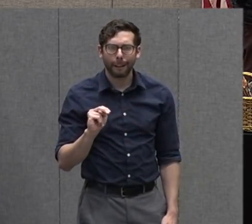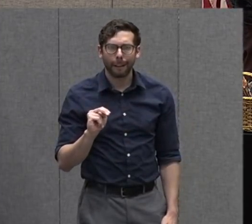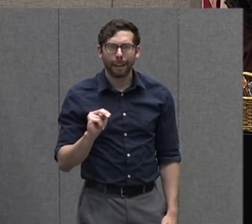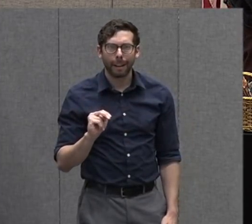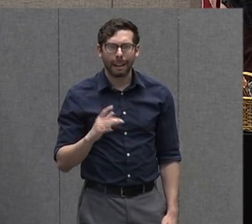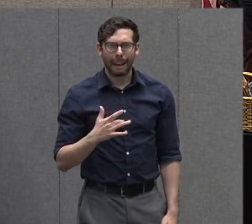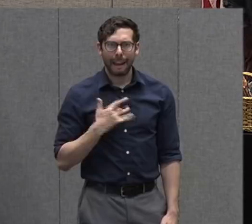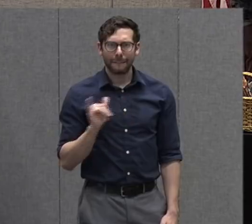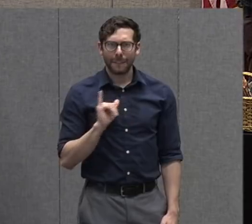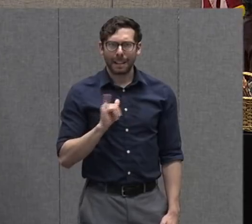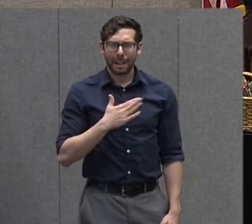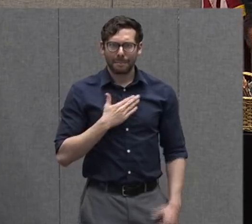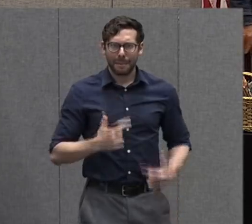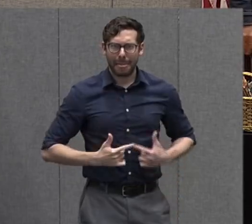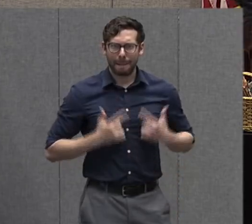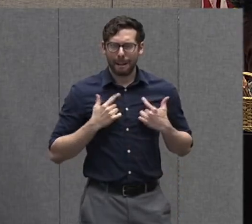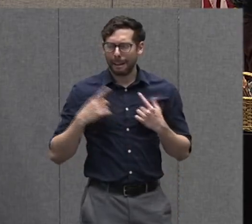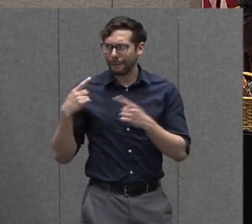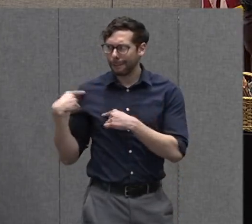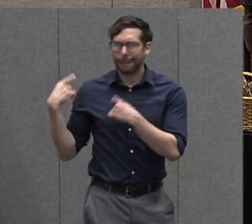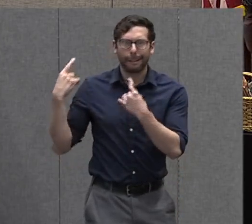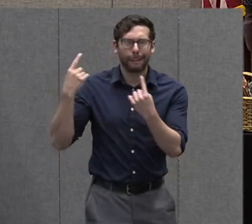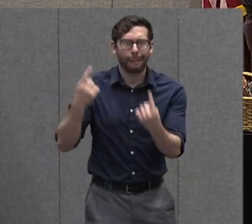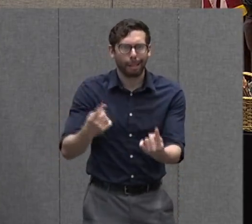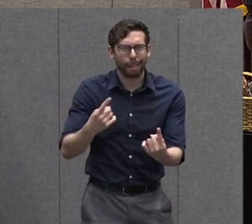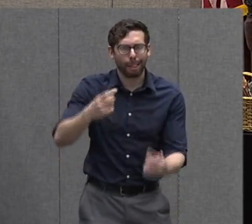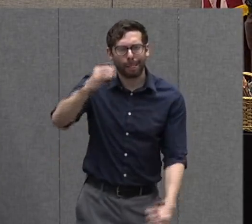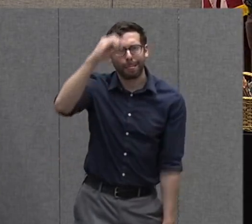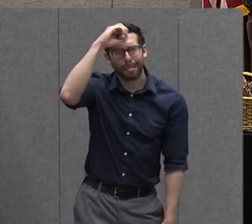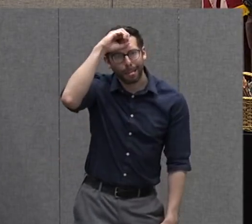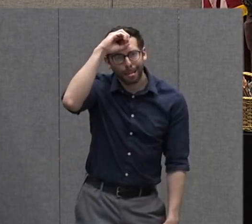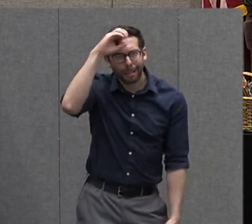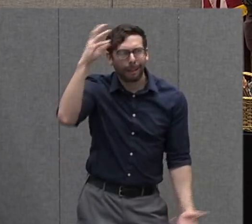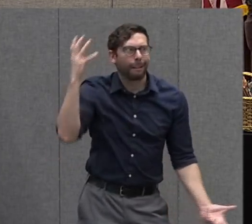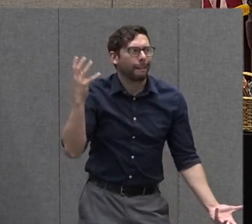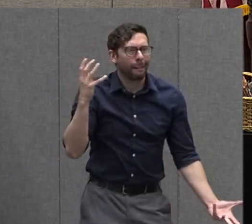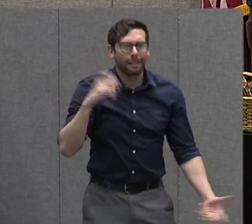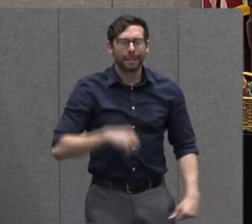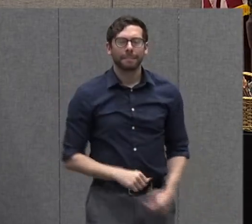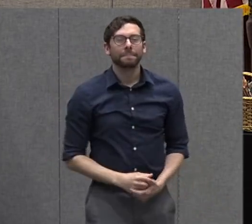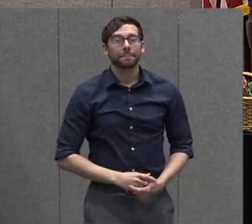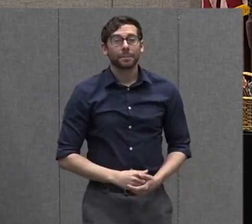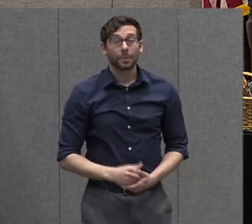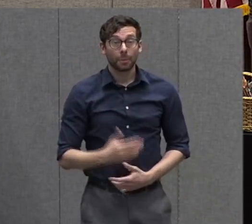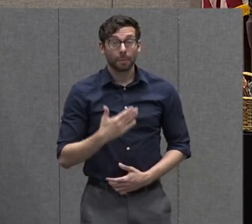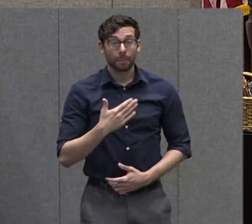[Miss Martindale] Okay. Mr. R] Anyway, So,I took my fudge Balls, [Miss Martindale] Yes.